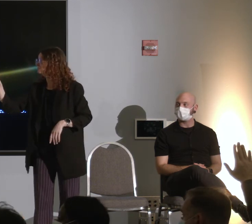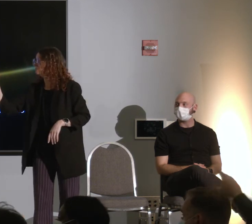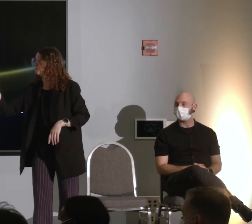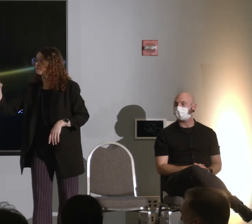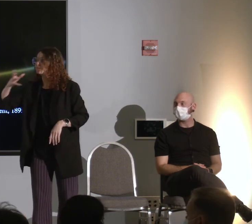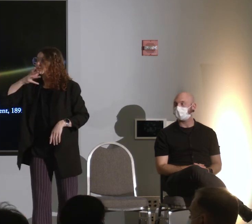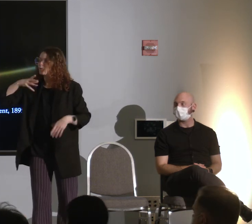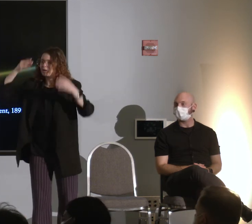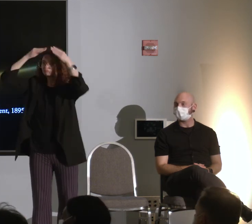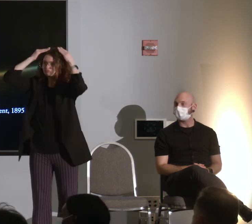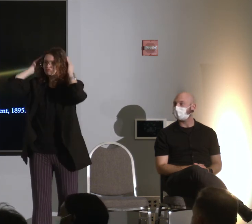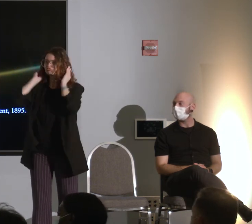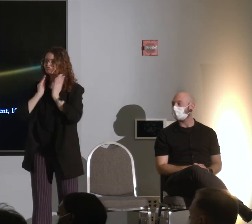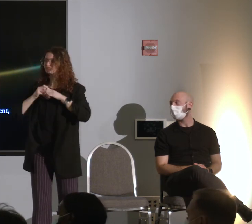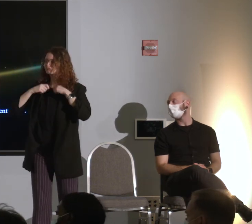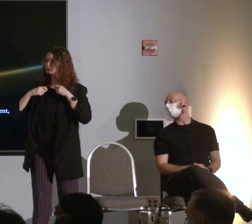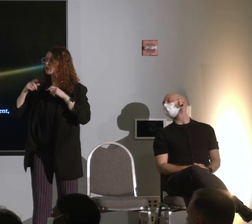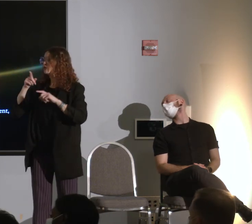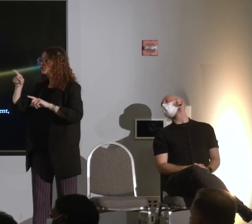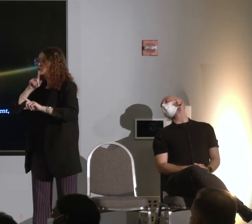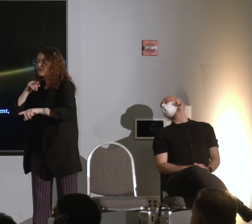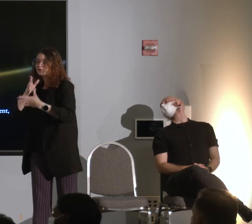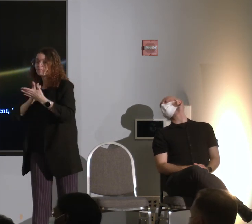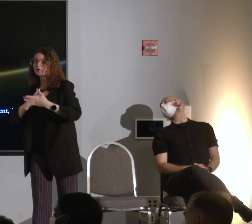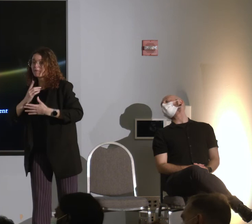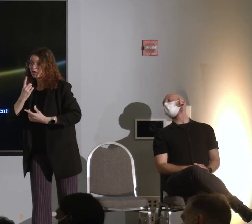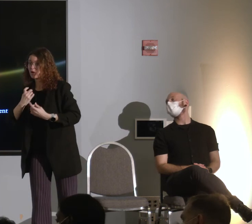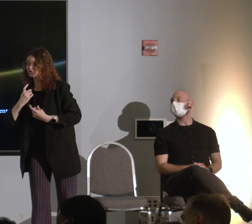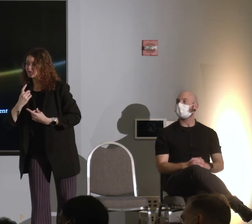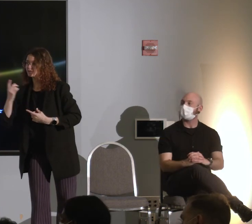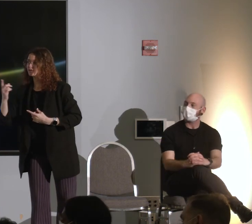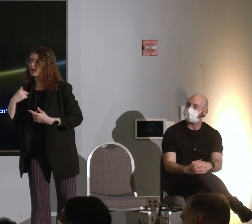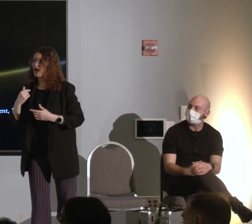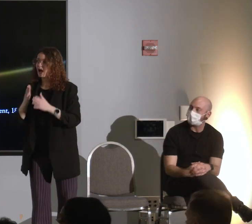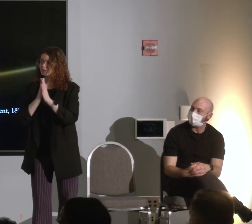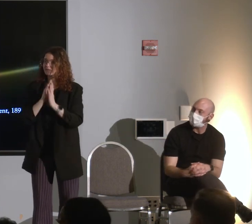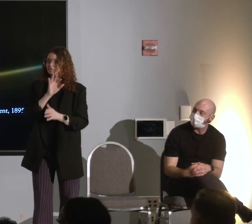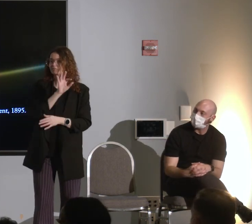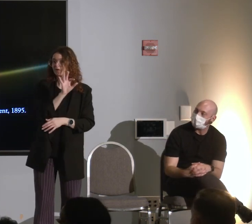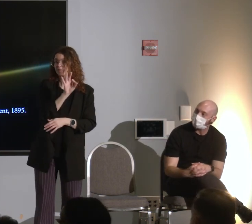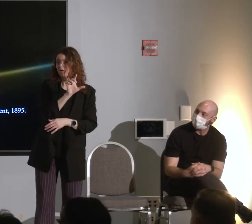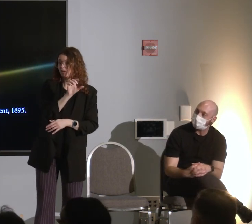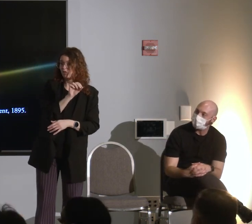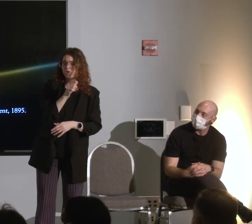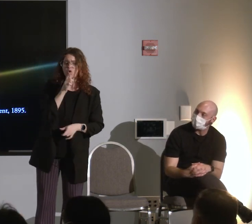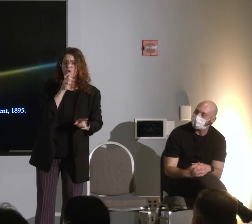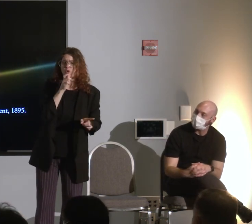I think you've answered part of my question I was going to ask from whom did Olmstead acquire the land on